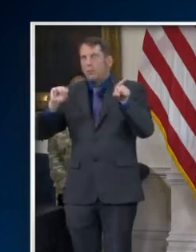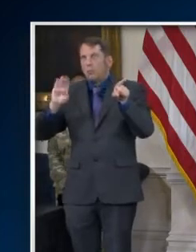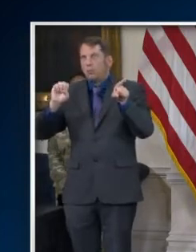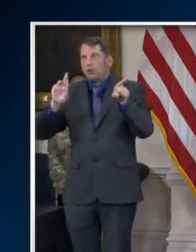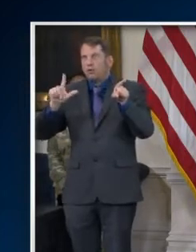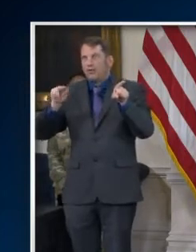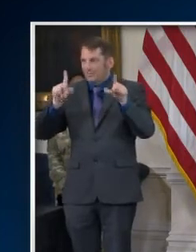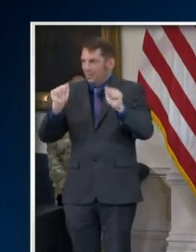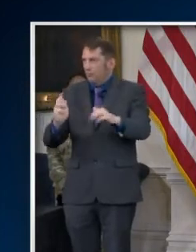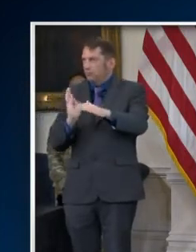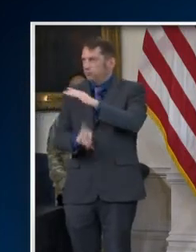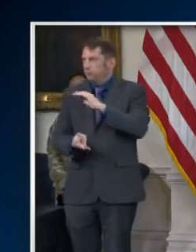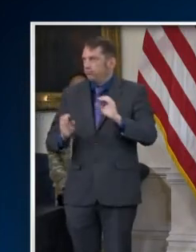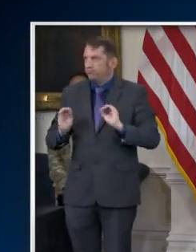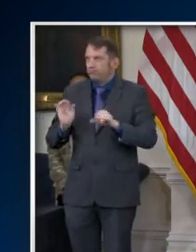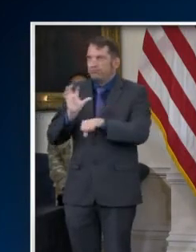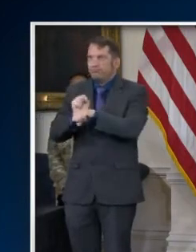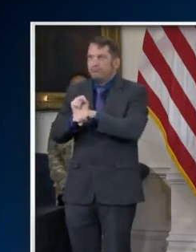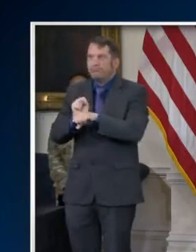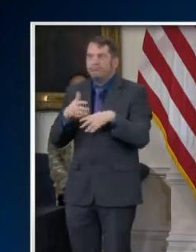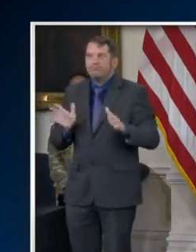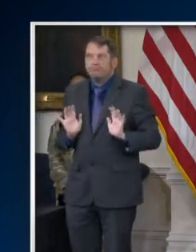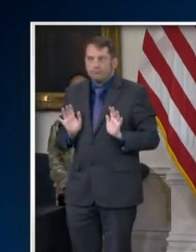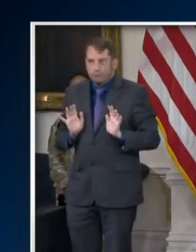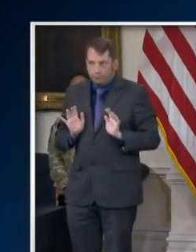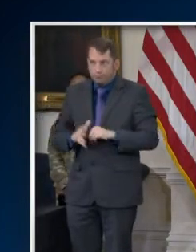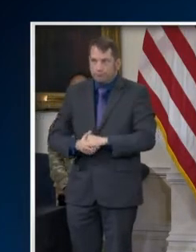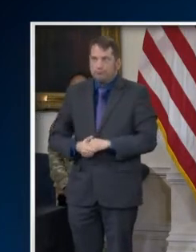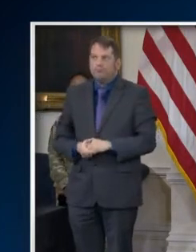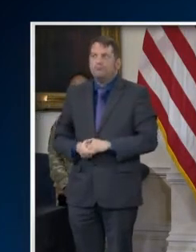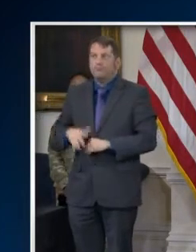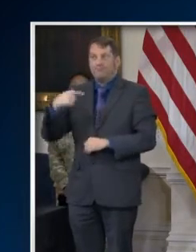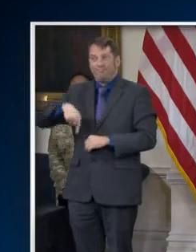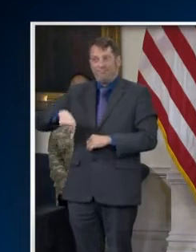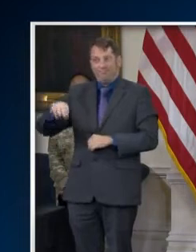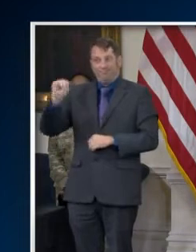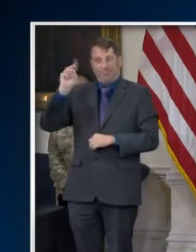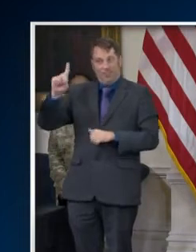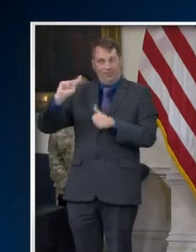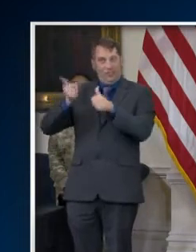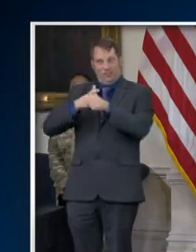CUMBERLAND. MARYLAND WAS ONE OF THE FIRST STATES IN THE NATION TO STAND UP